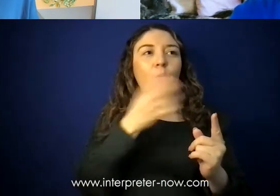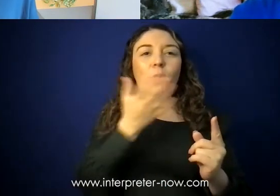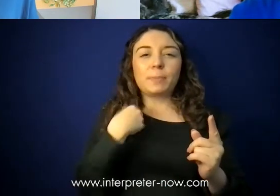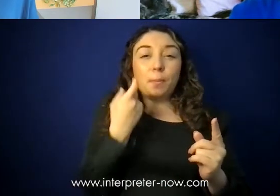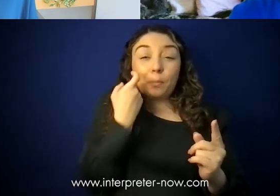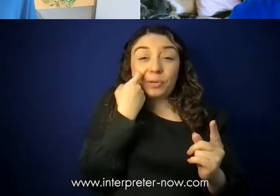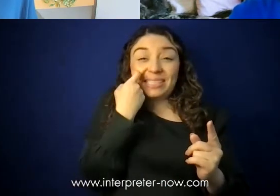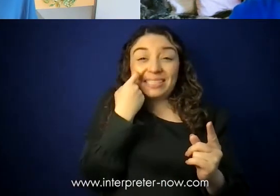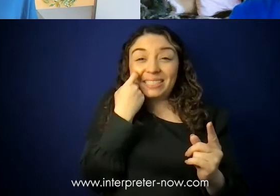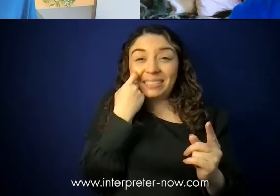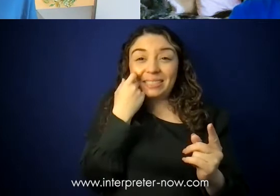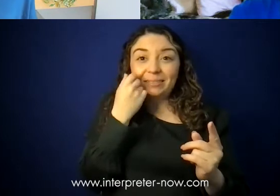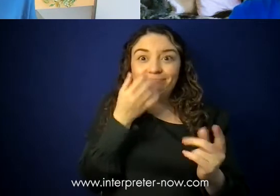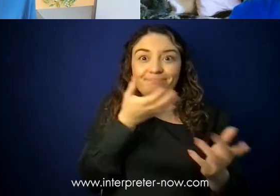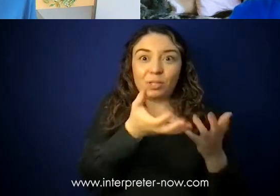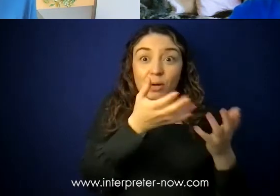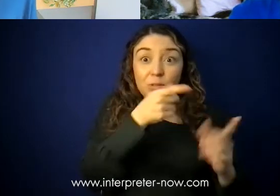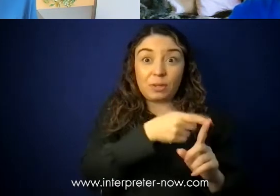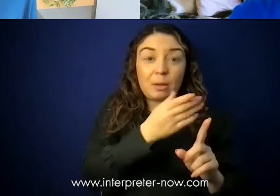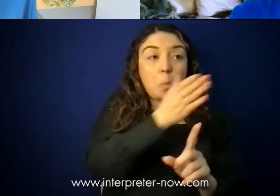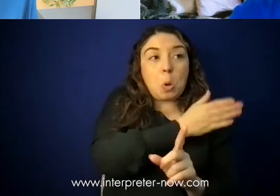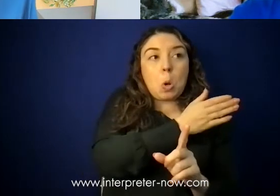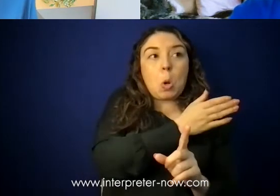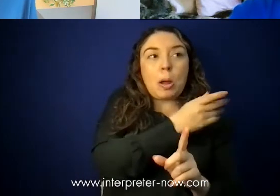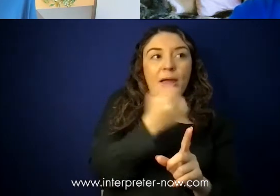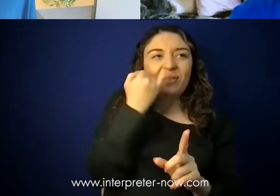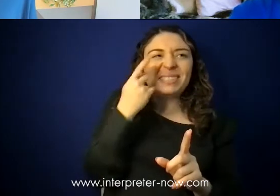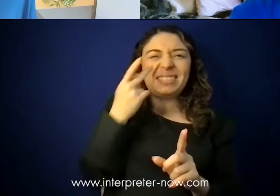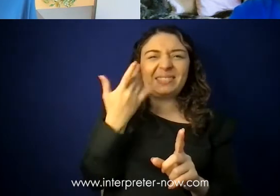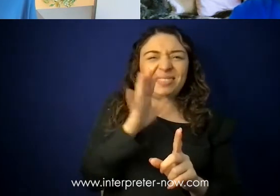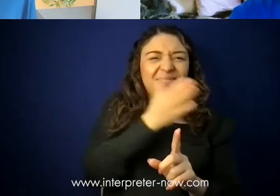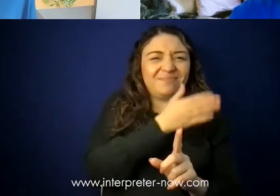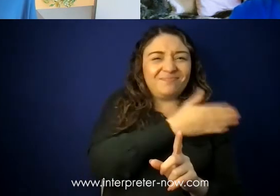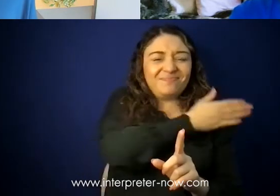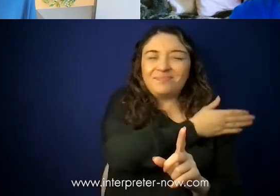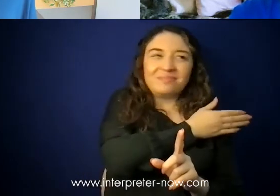So, if we've noticed a couple of weeks of someone not being quite themselves and being